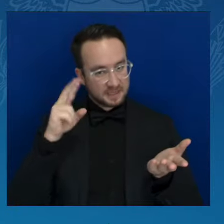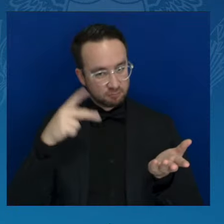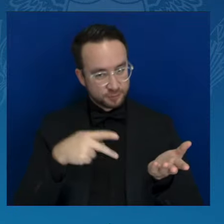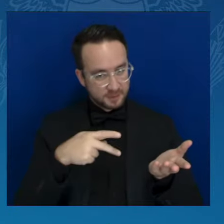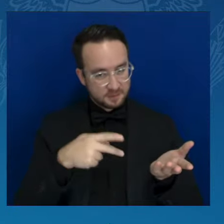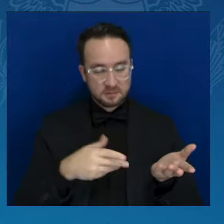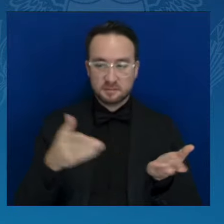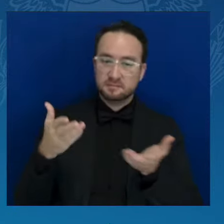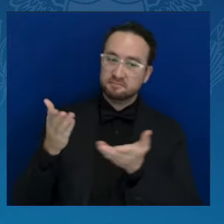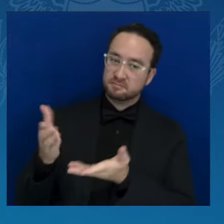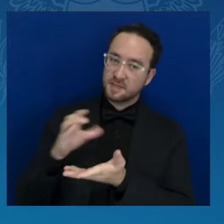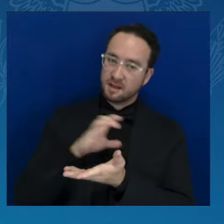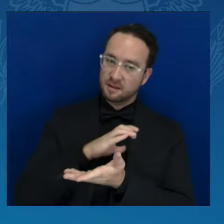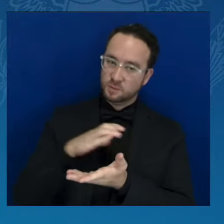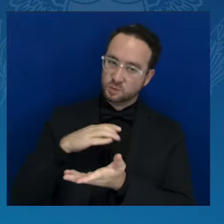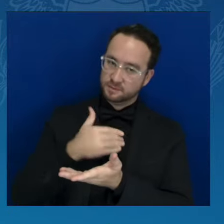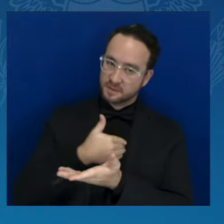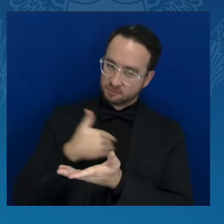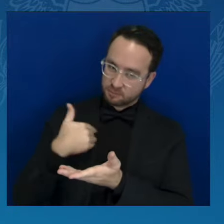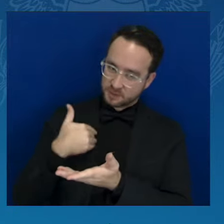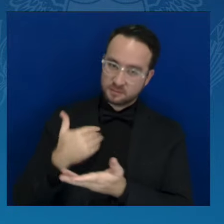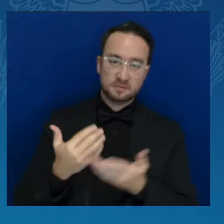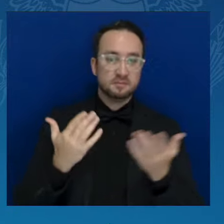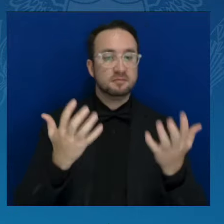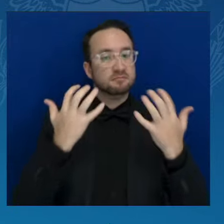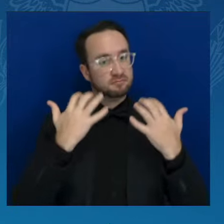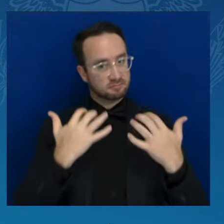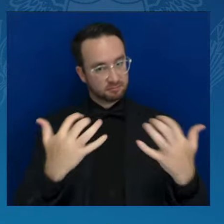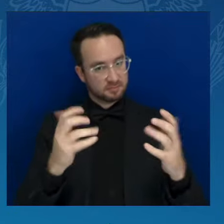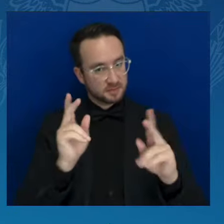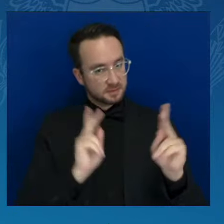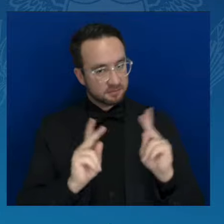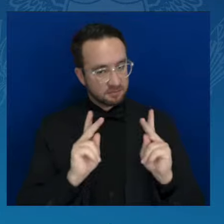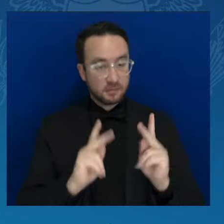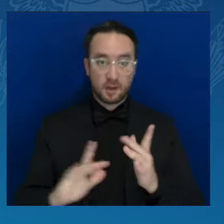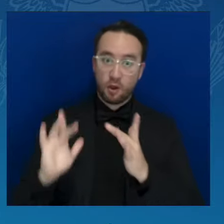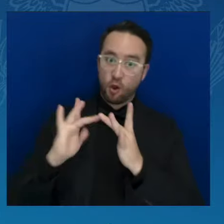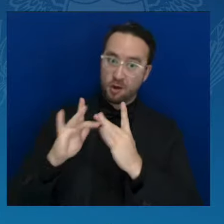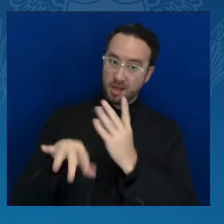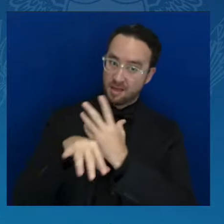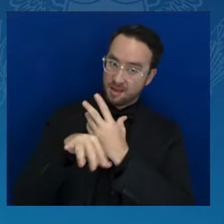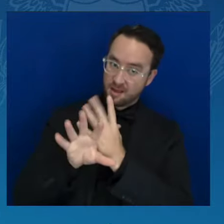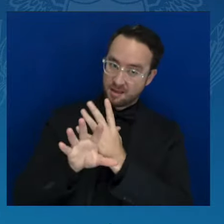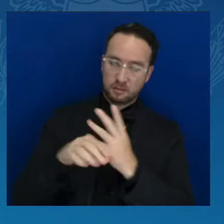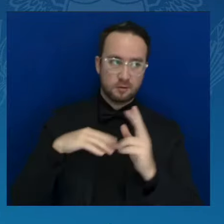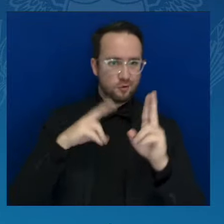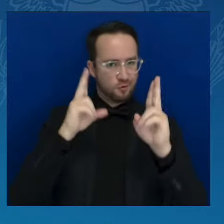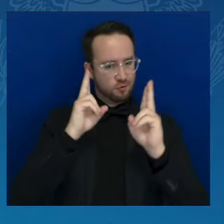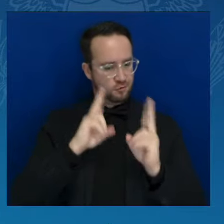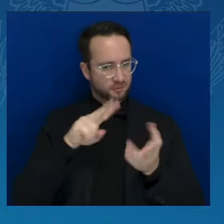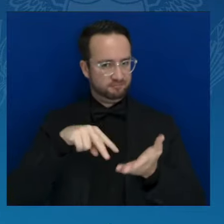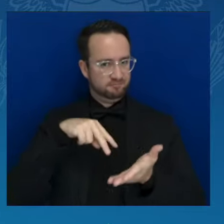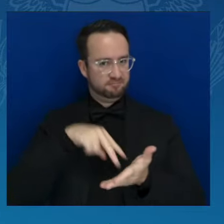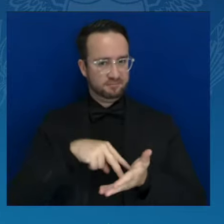it is an honor for me to be with you all. I am Canadian Space Agency astronaut Colonel Jeremy Hansen,